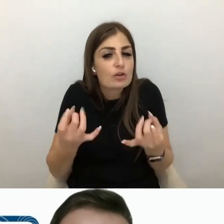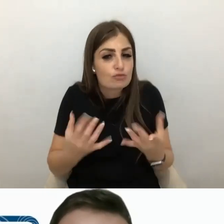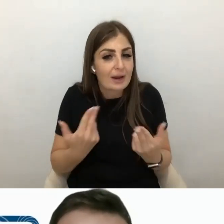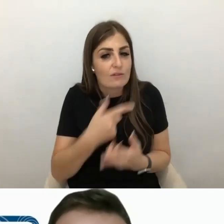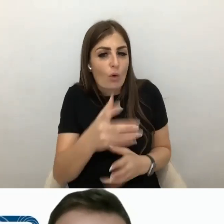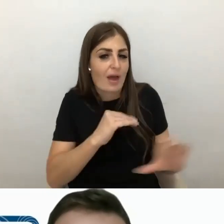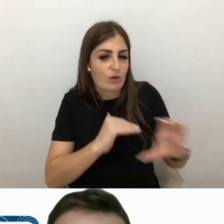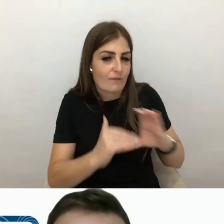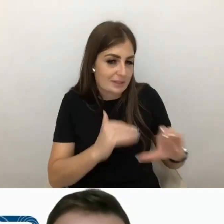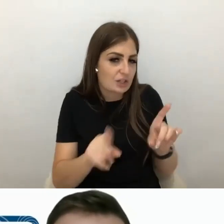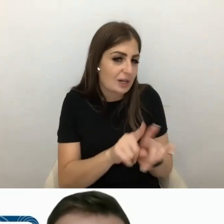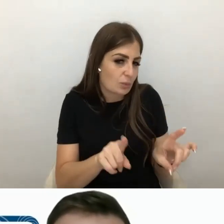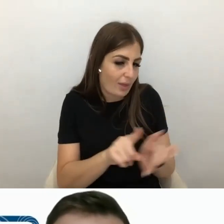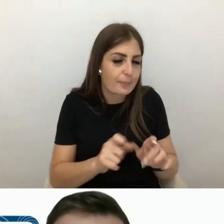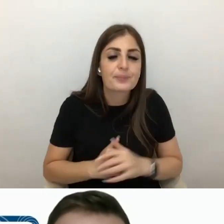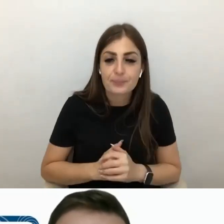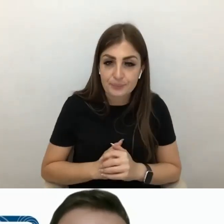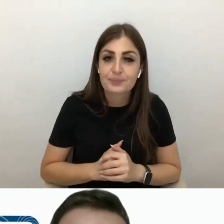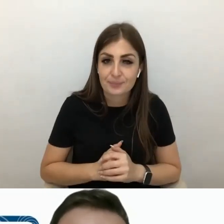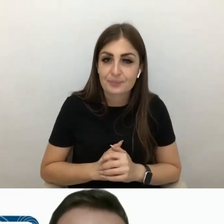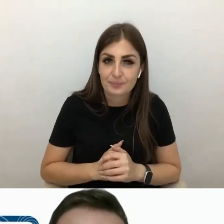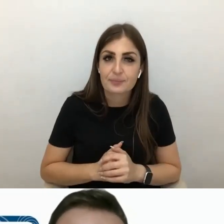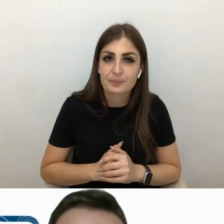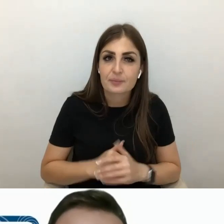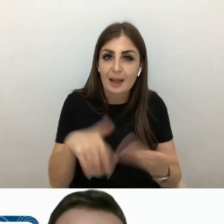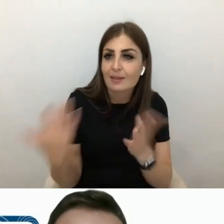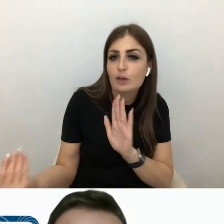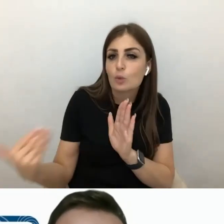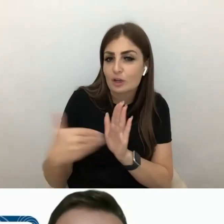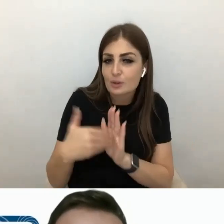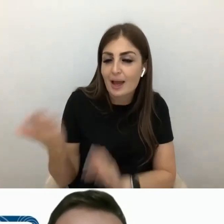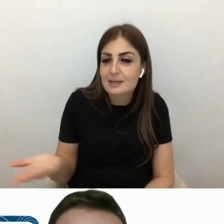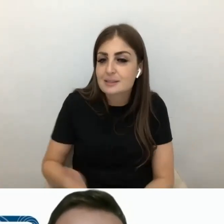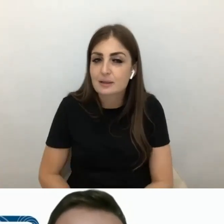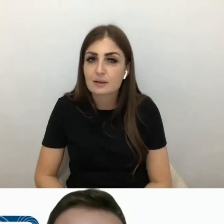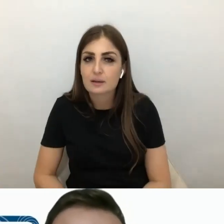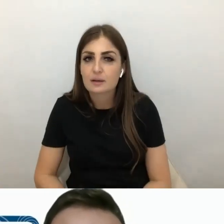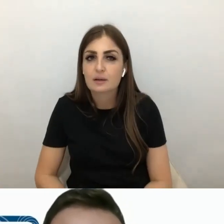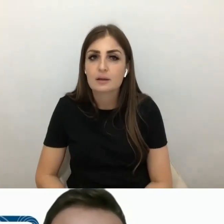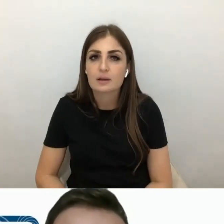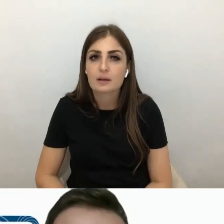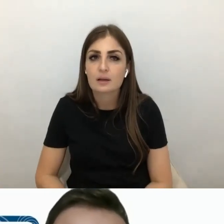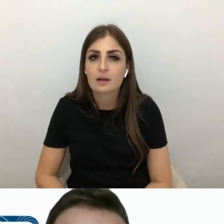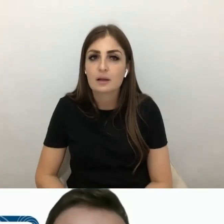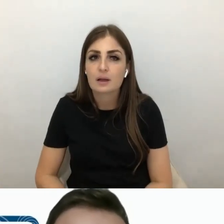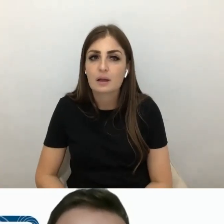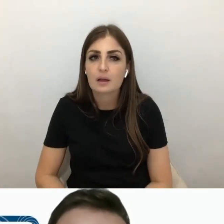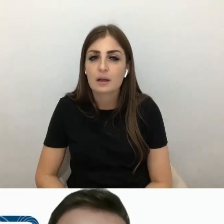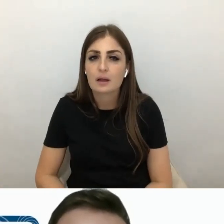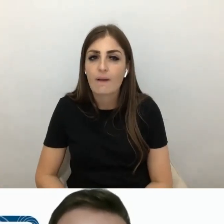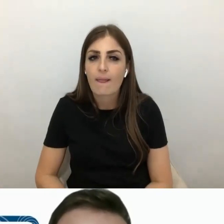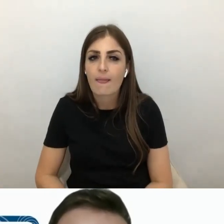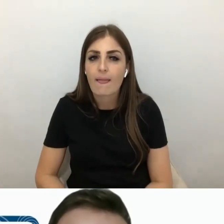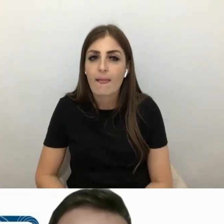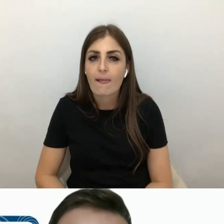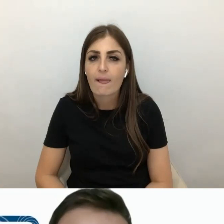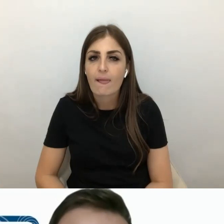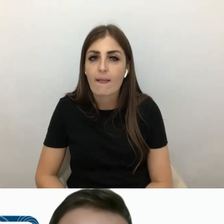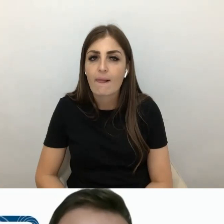Is there anything that you wanted to add to that question, Nakul?